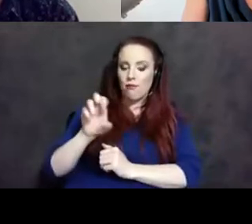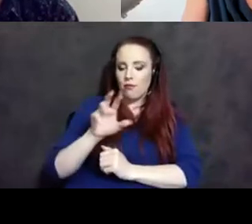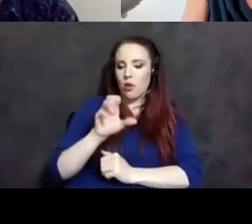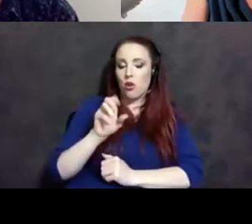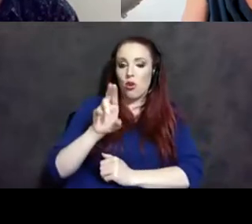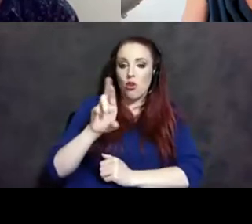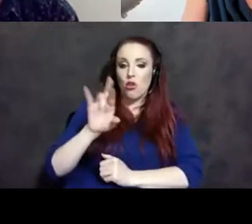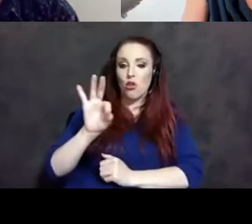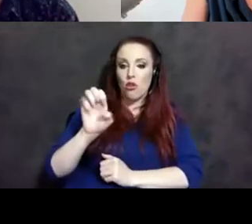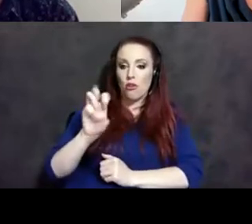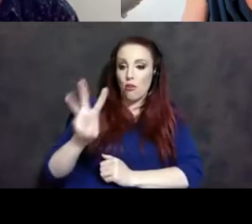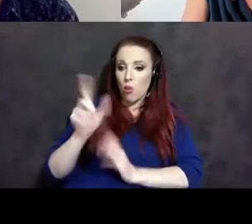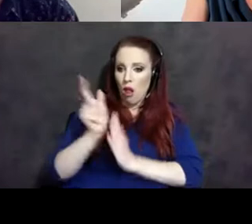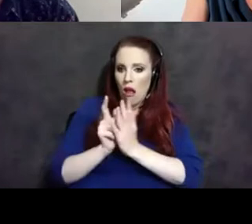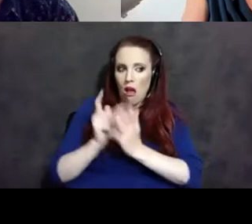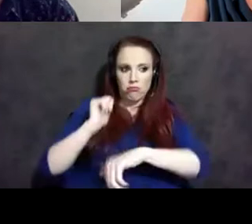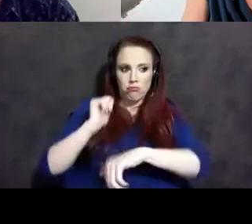There's not a lot of places where they can go.